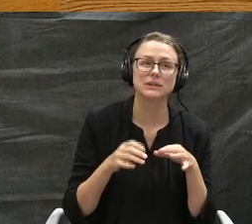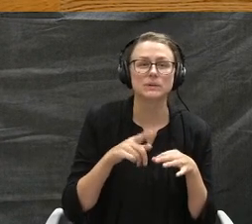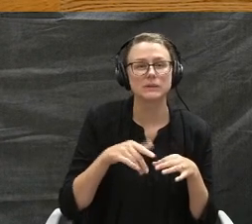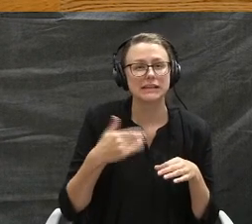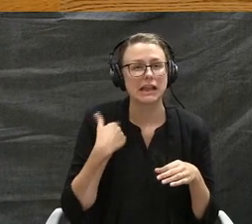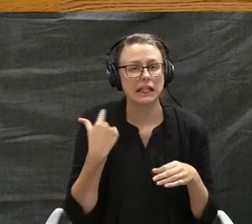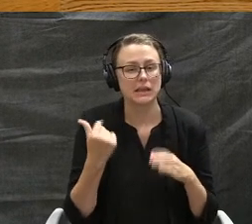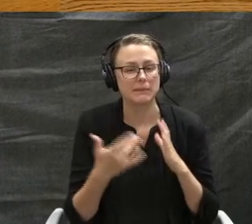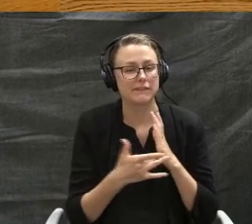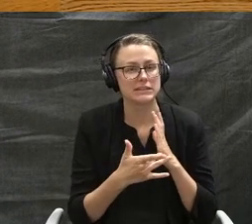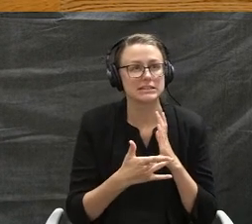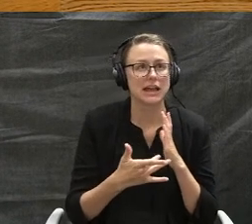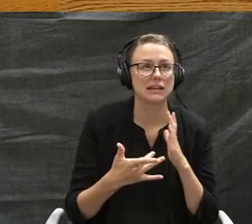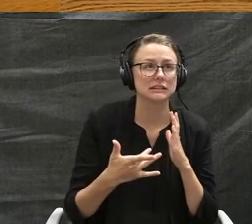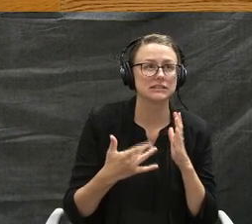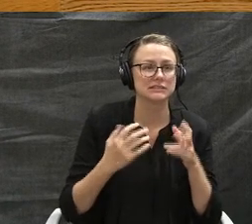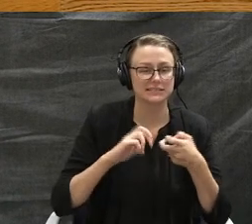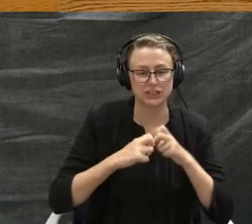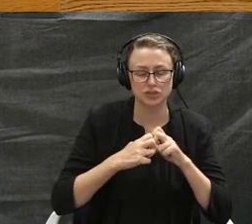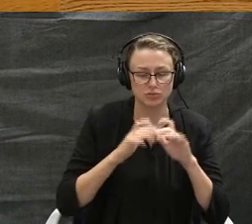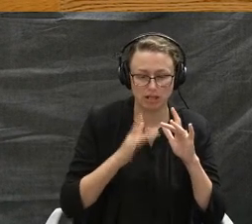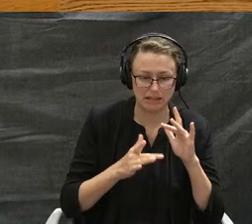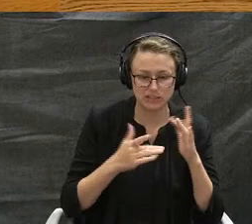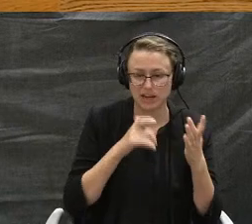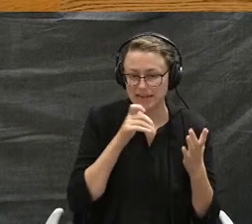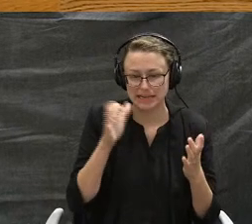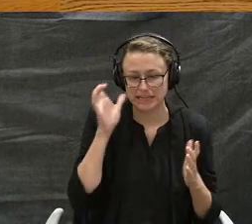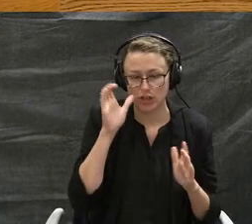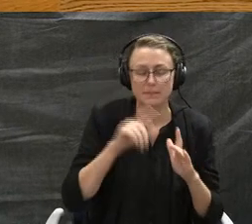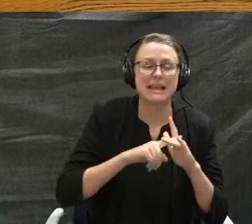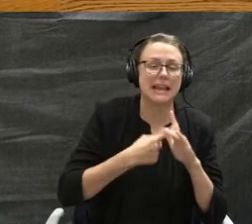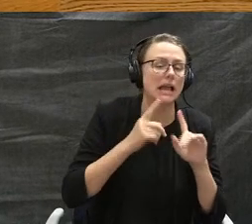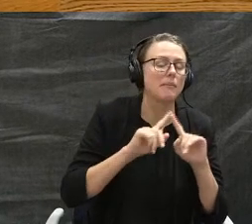so I didn't hear the beginning of it, but I'm. I'm assuming